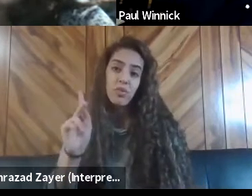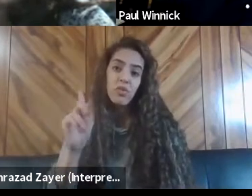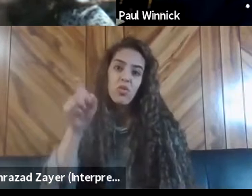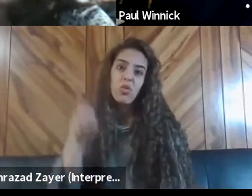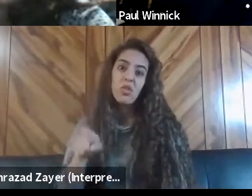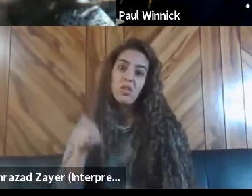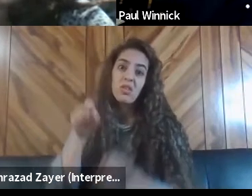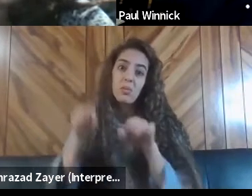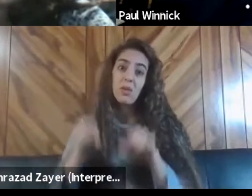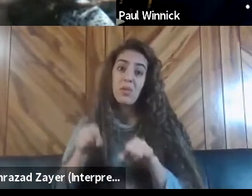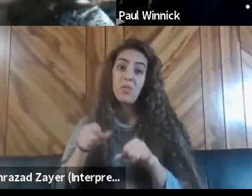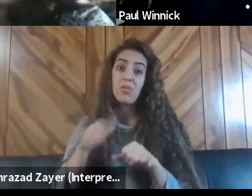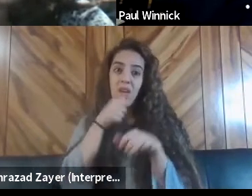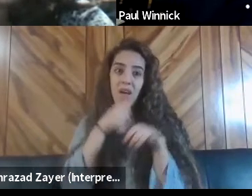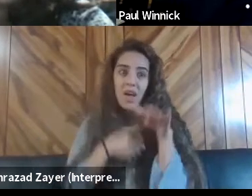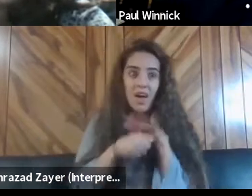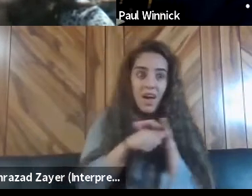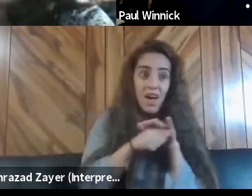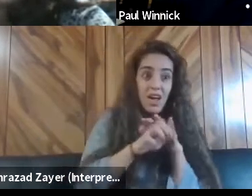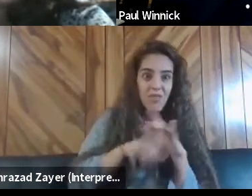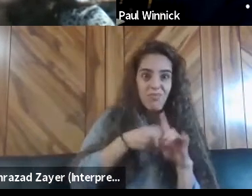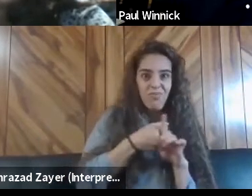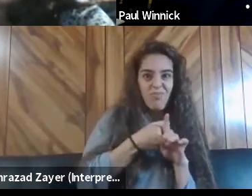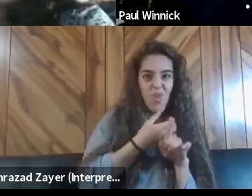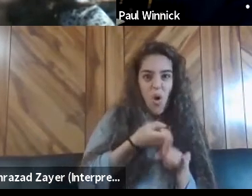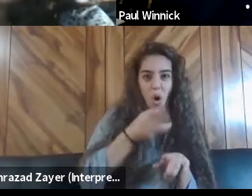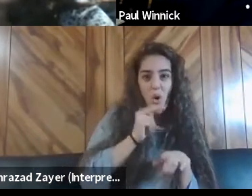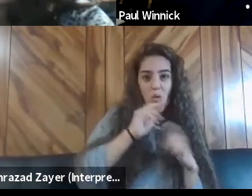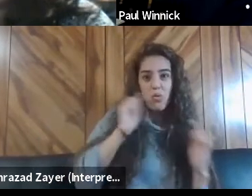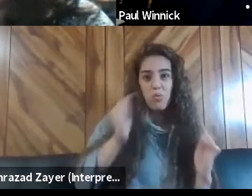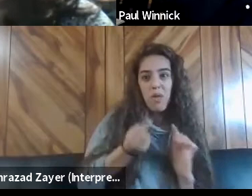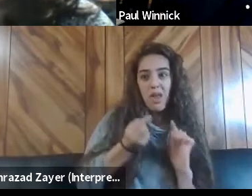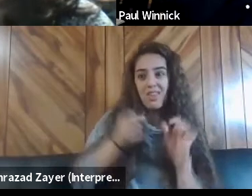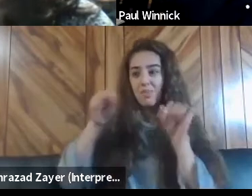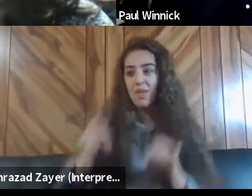your pain, to help them to function, to learn to